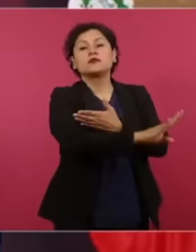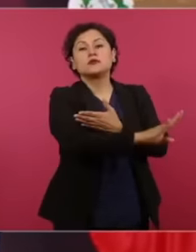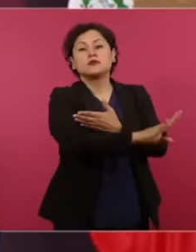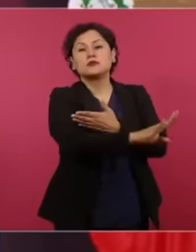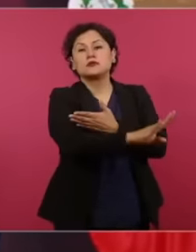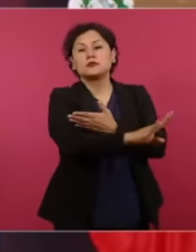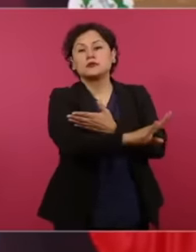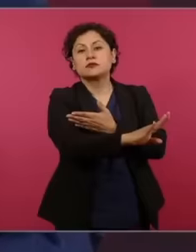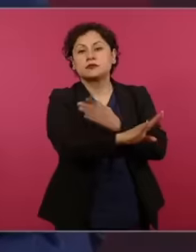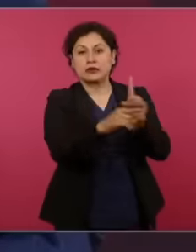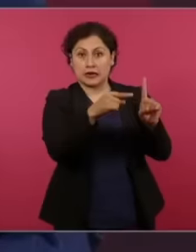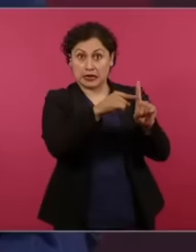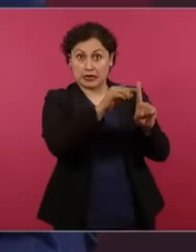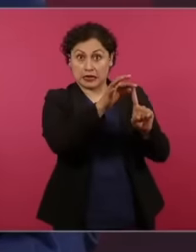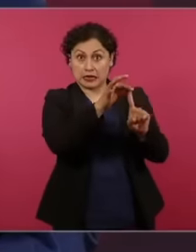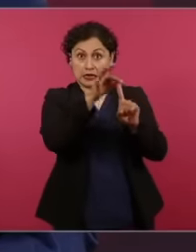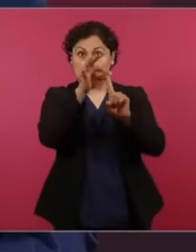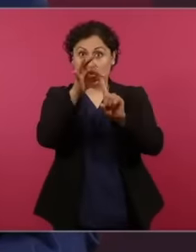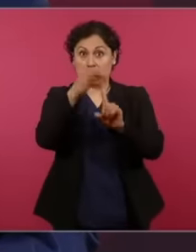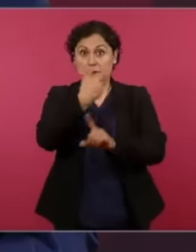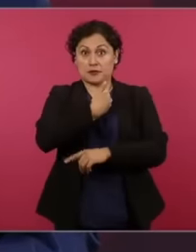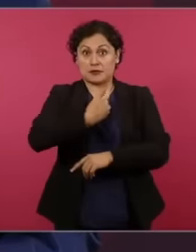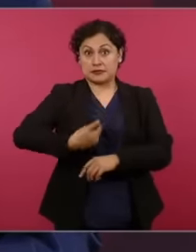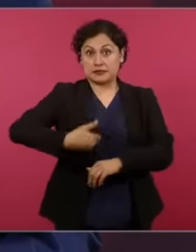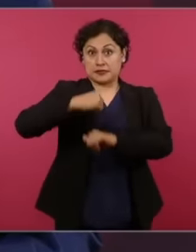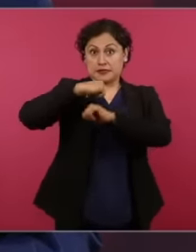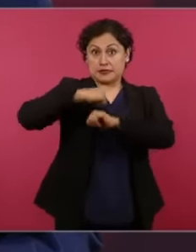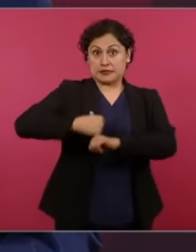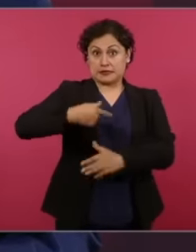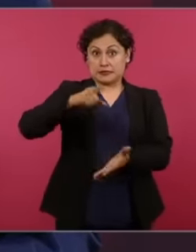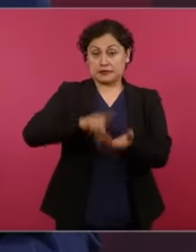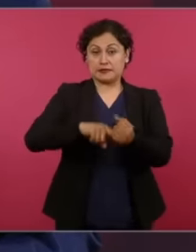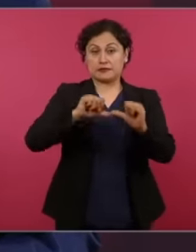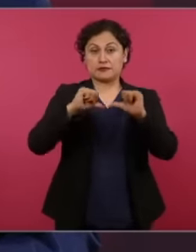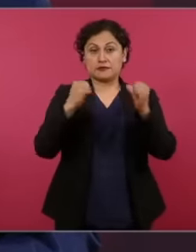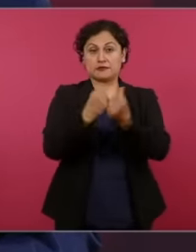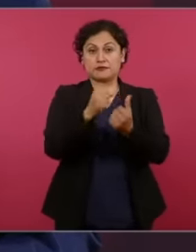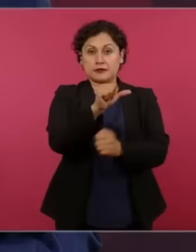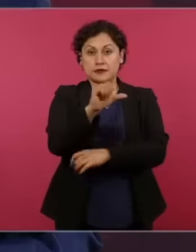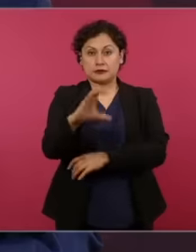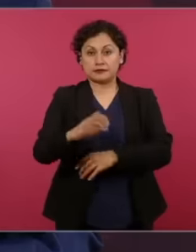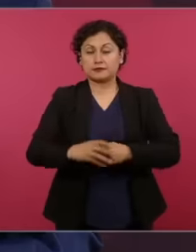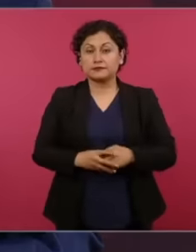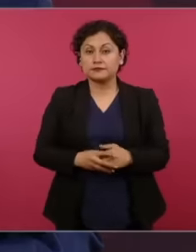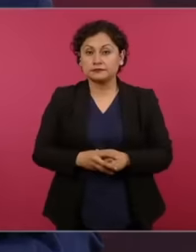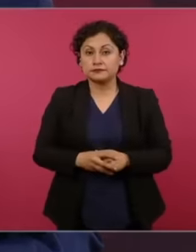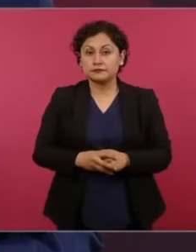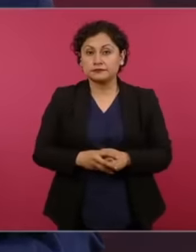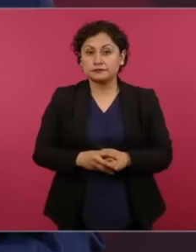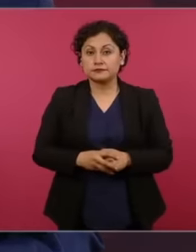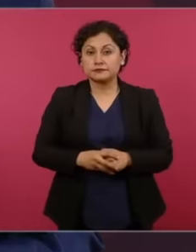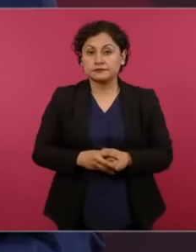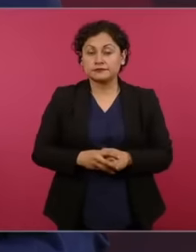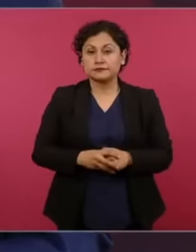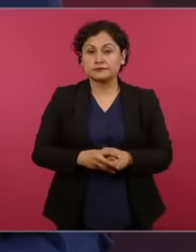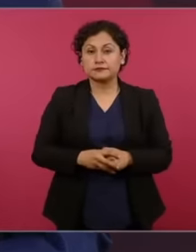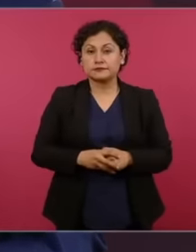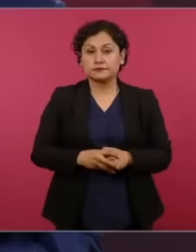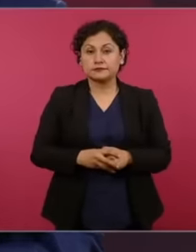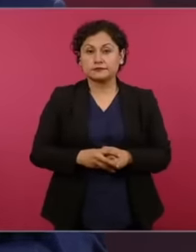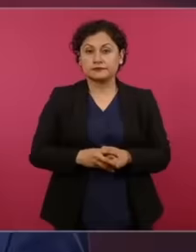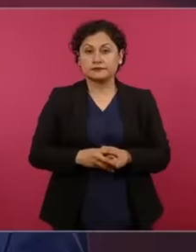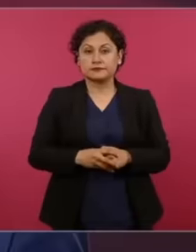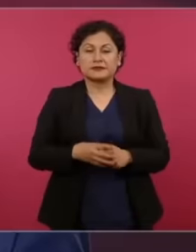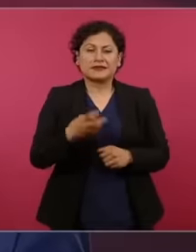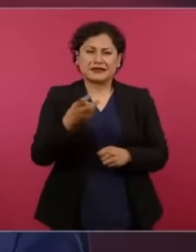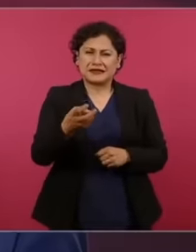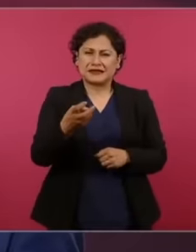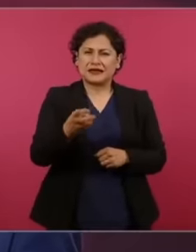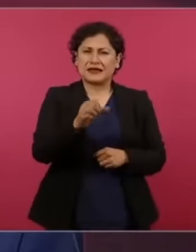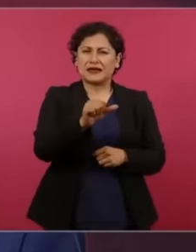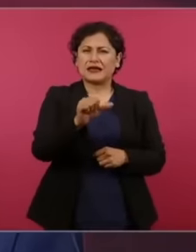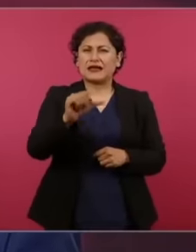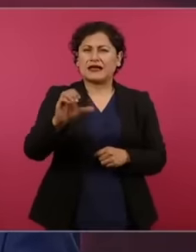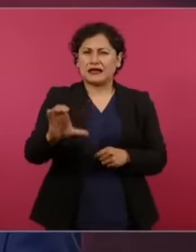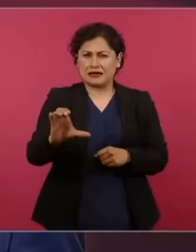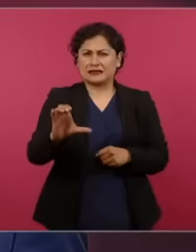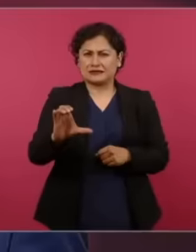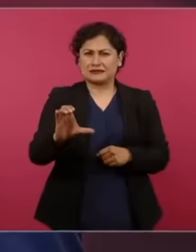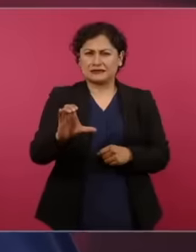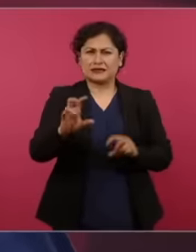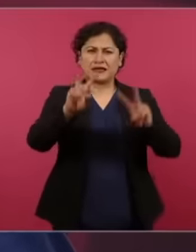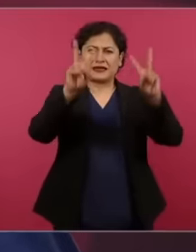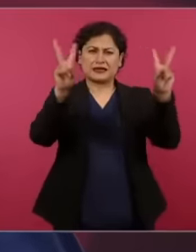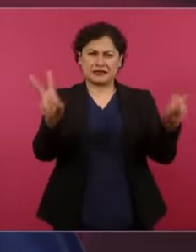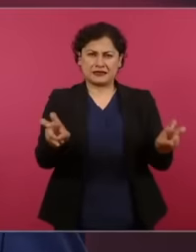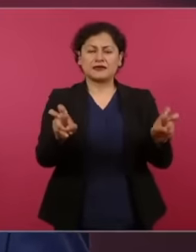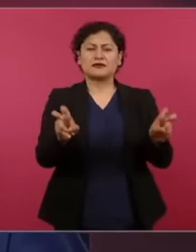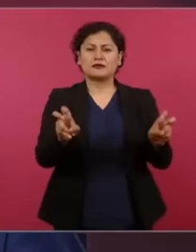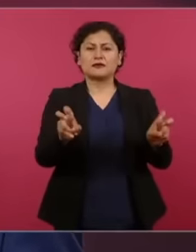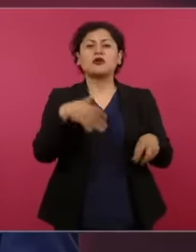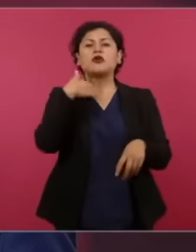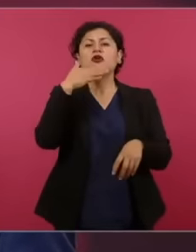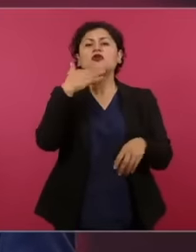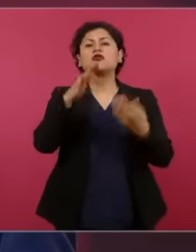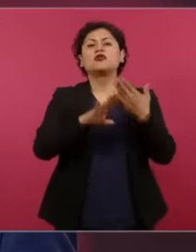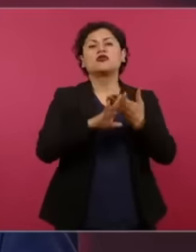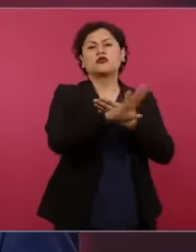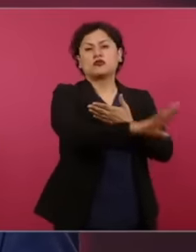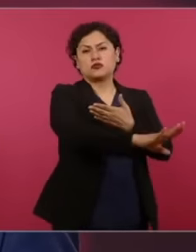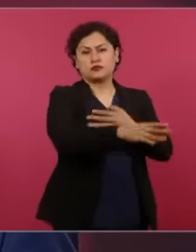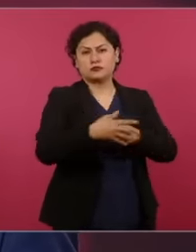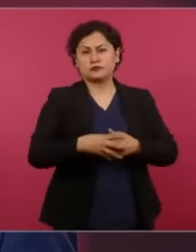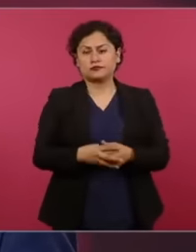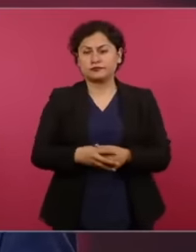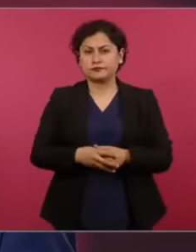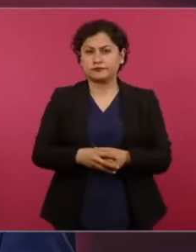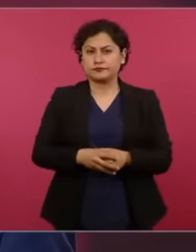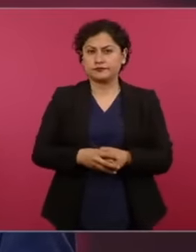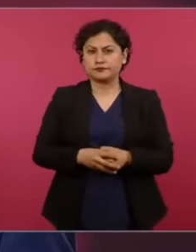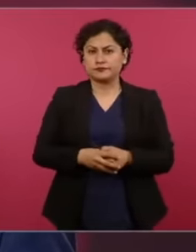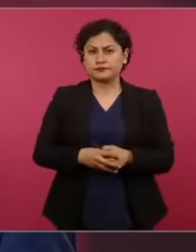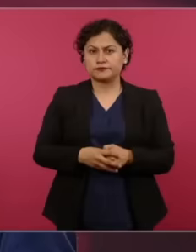president of the association to combat corruption